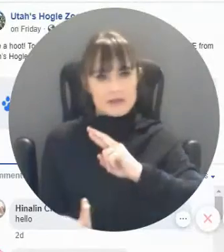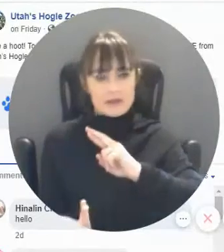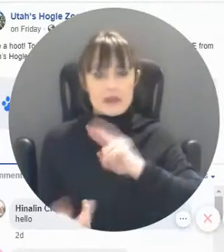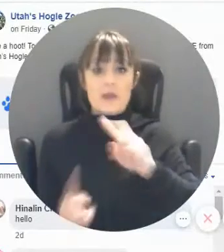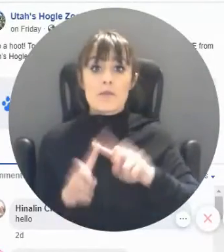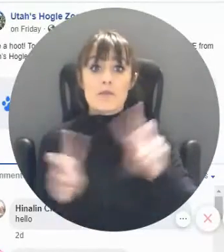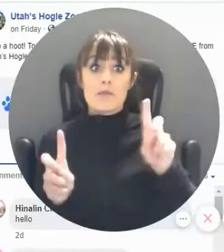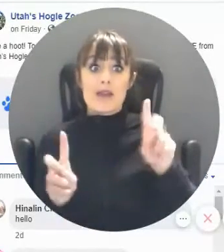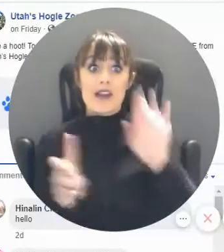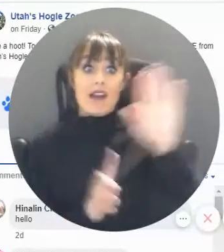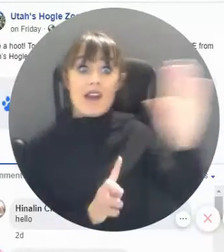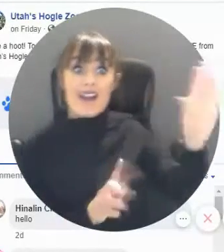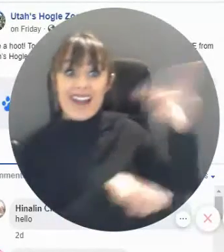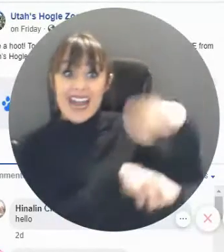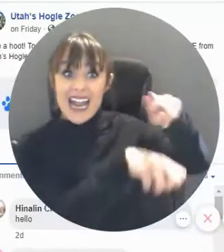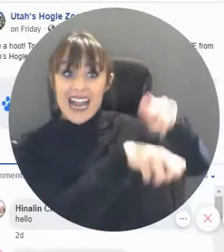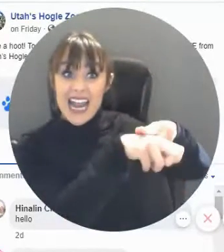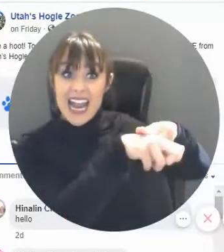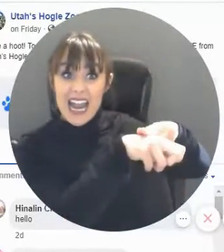However, in their real habitat, they do eat a varied diet.